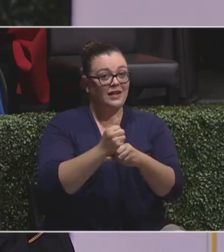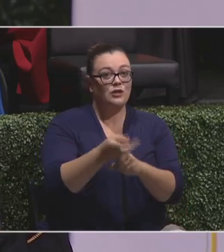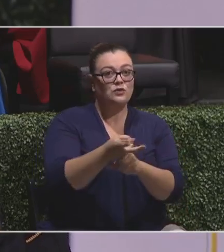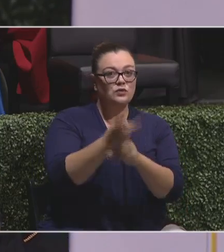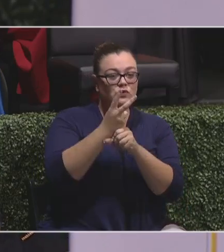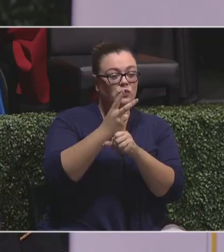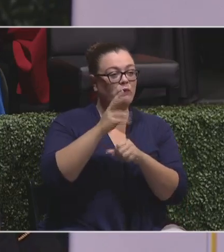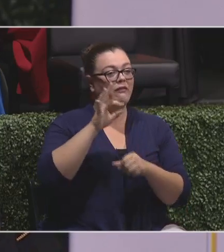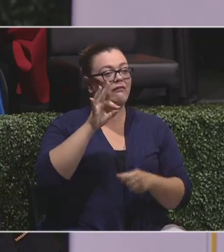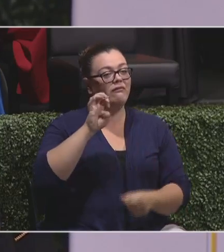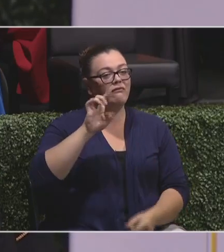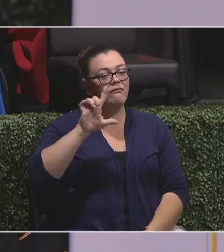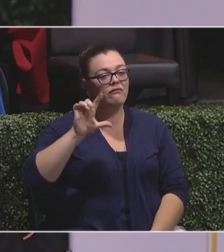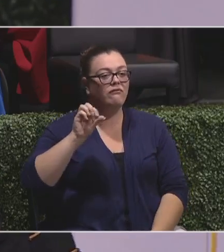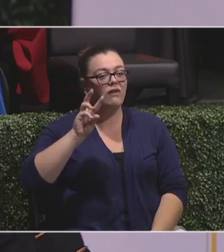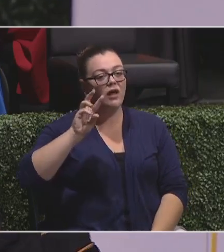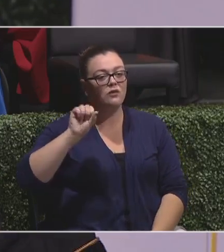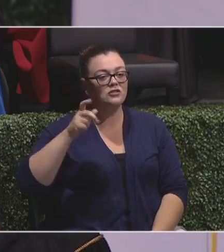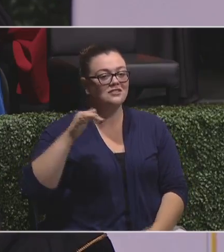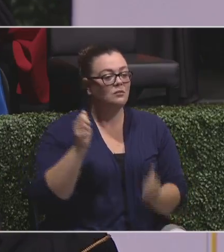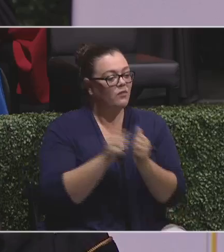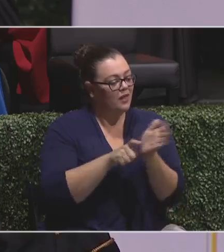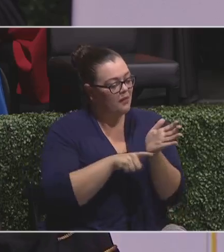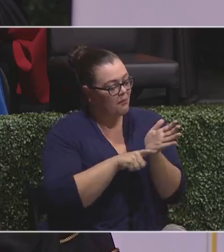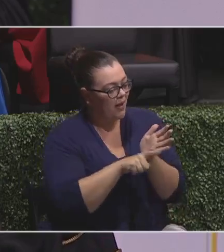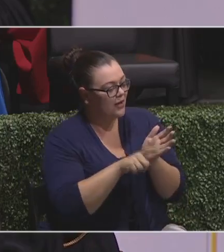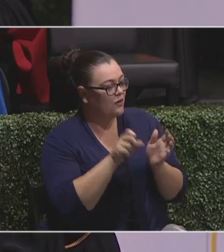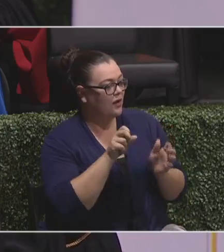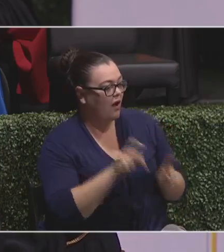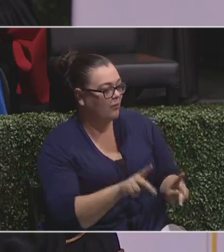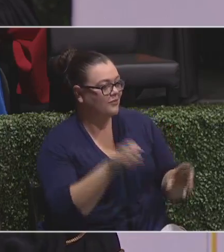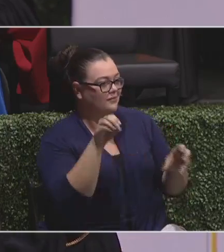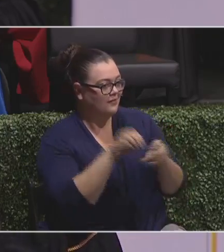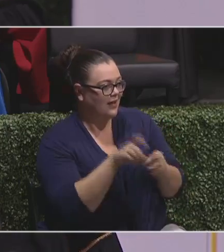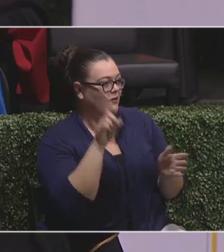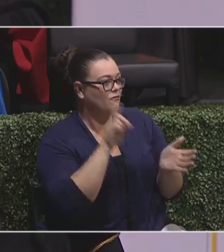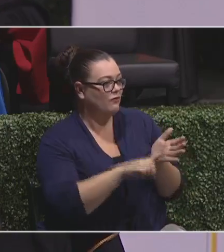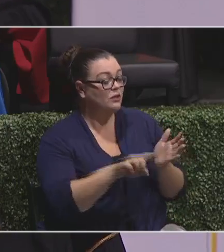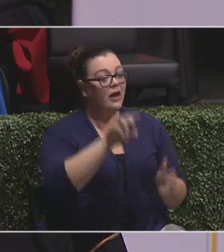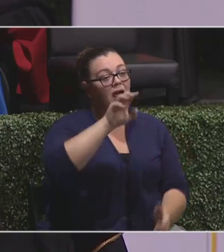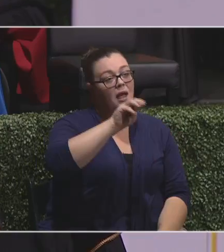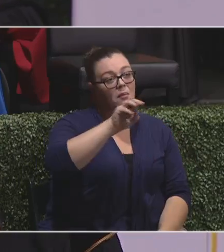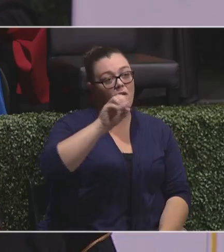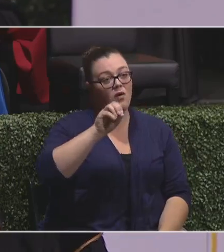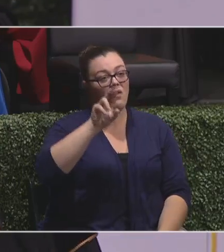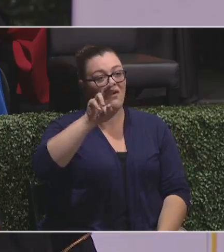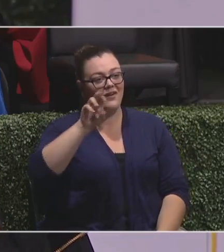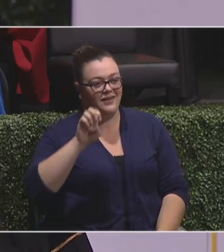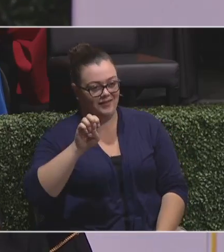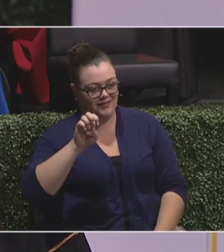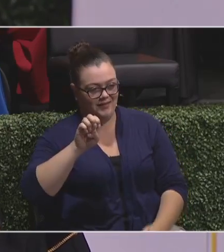BENJAMIN WORKED IN PROFESSOR NATHAN LANNING'S RESEARCH LAP INVESTIGATING THE ROLE MITOCHONDRIA PLAYS IN MICROBIOLOGY.